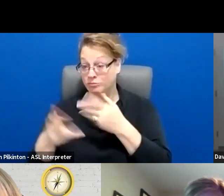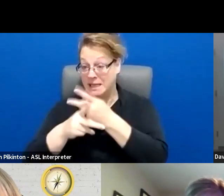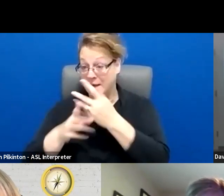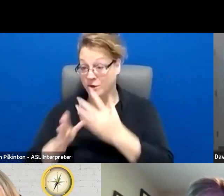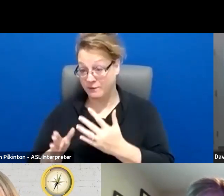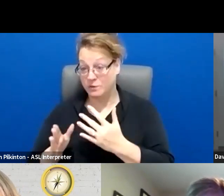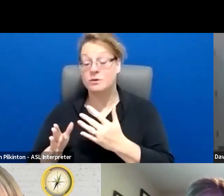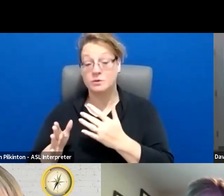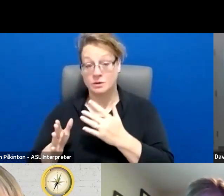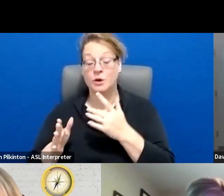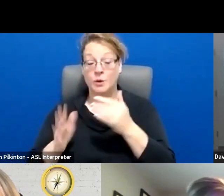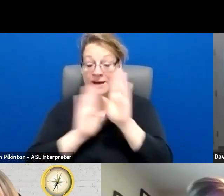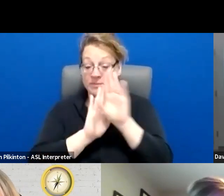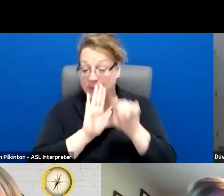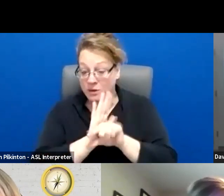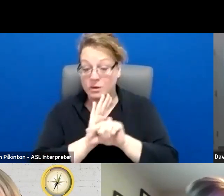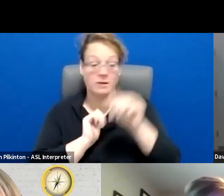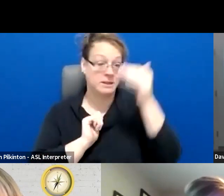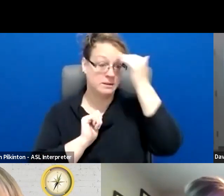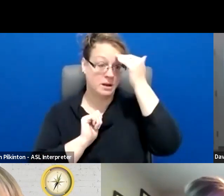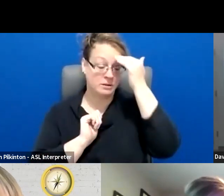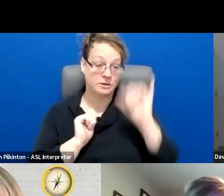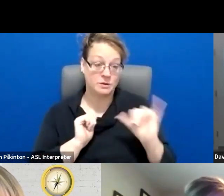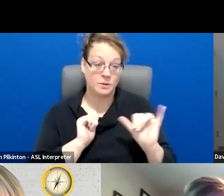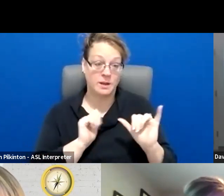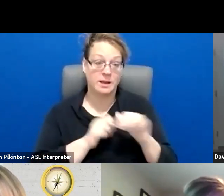It relates to those who we serve.